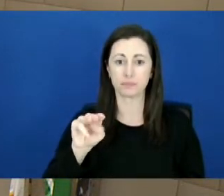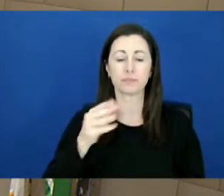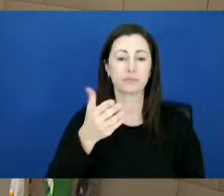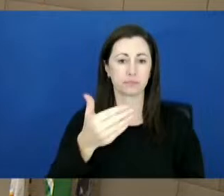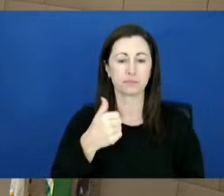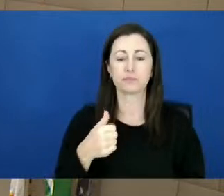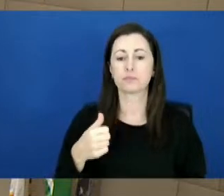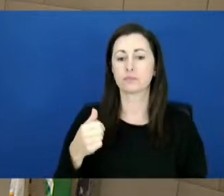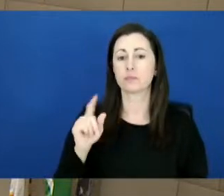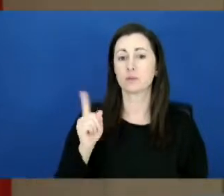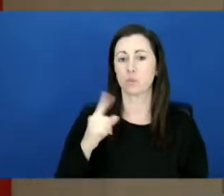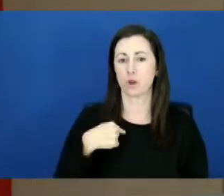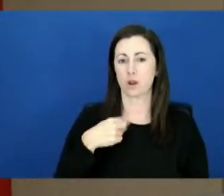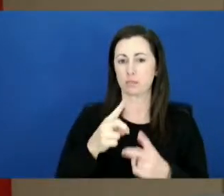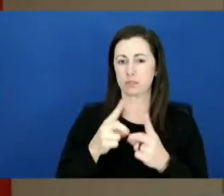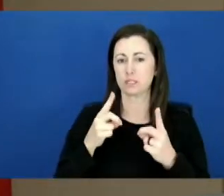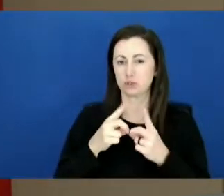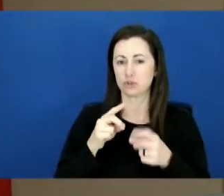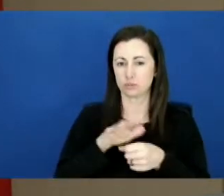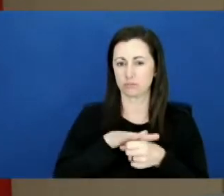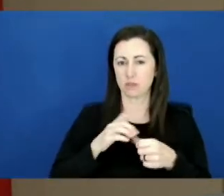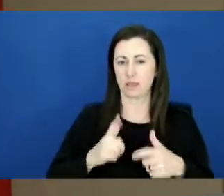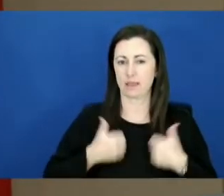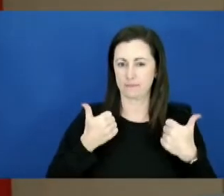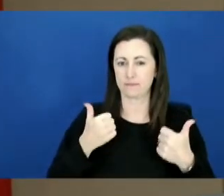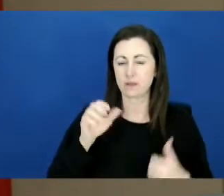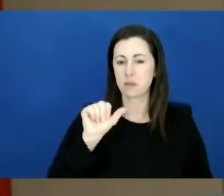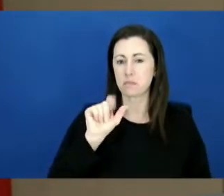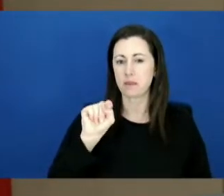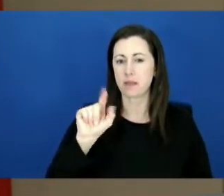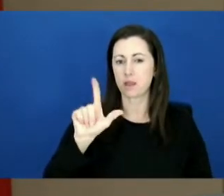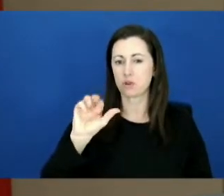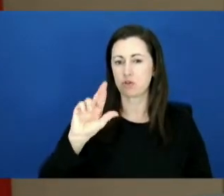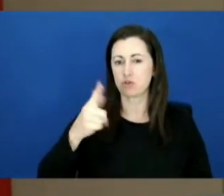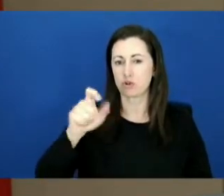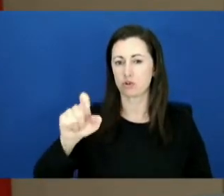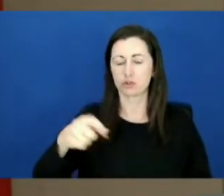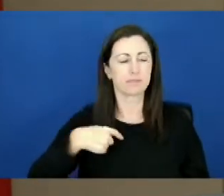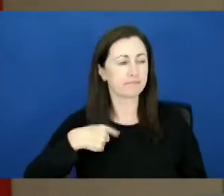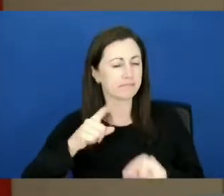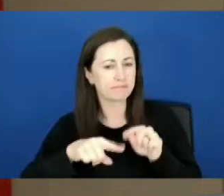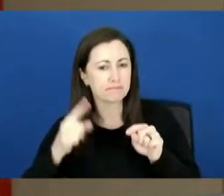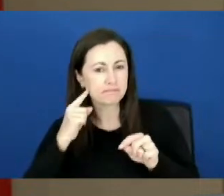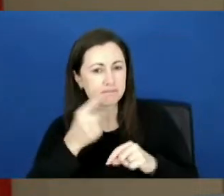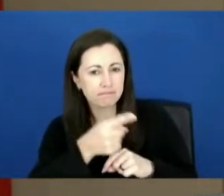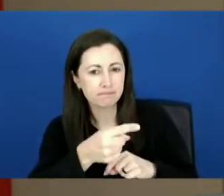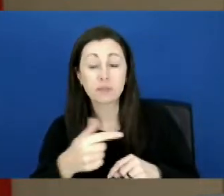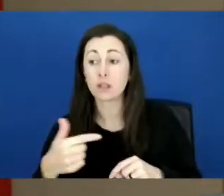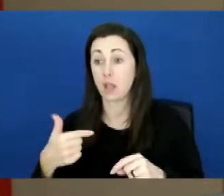SECOND. COMMISSIONER TOWNSEND INGRAM? YVETTE TOWNSEND-INGRAM: THANK YOU. THIS ONE IS IN THE DISTRICT